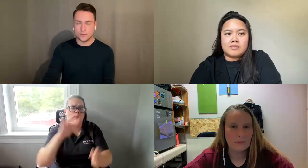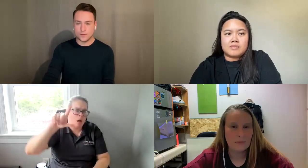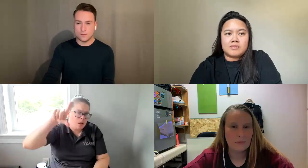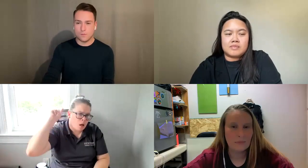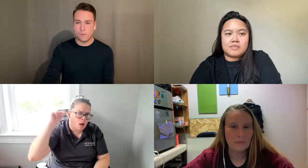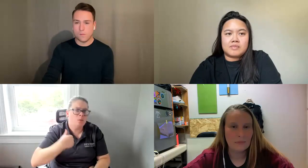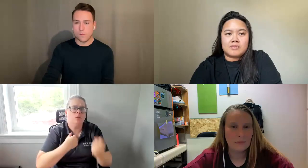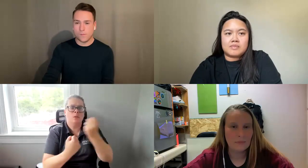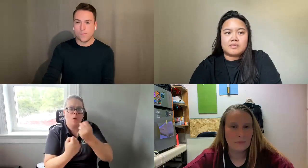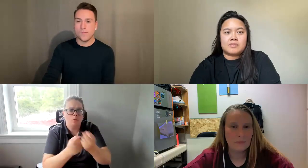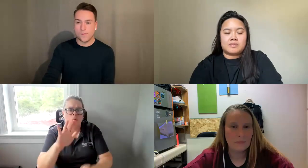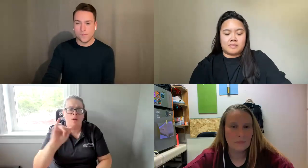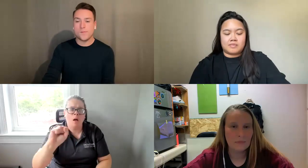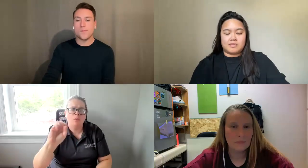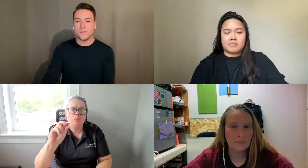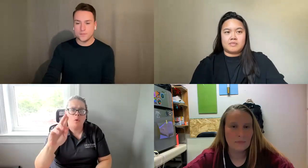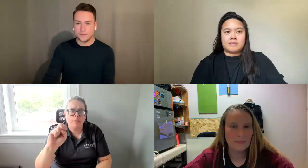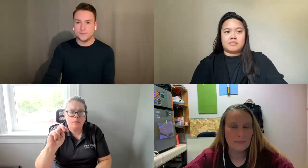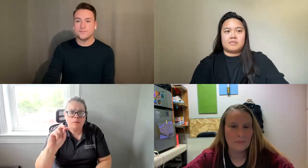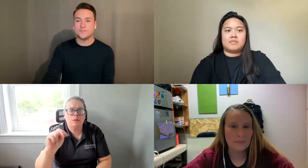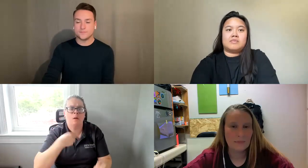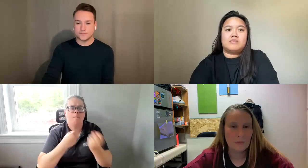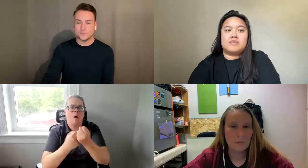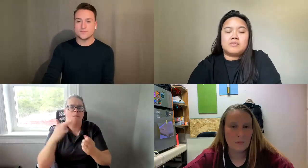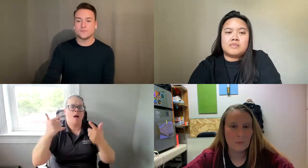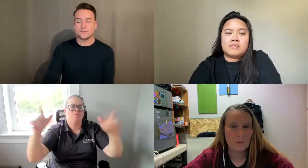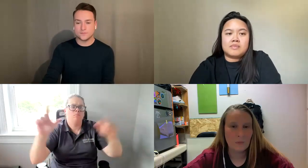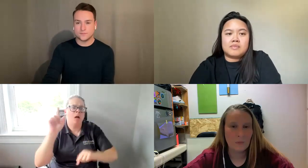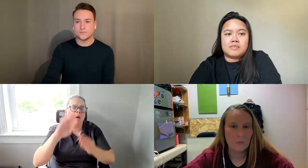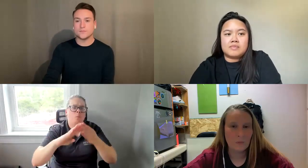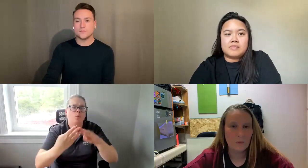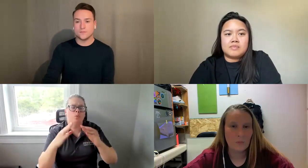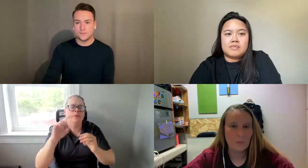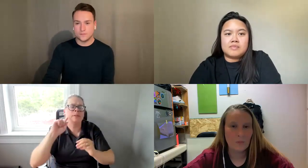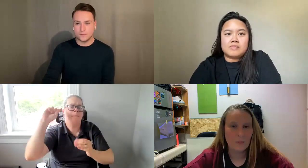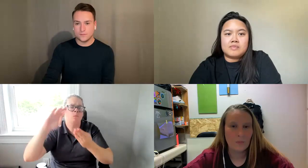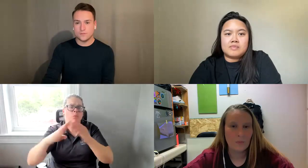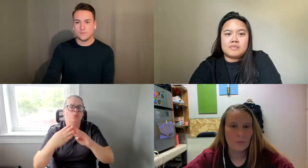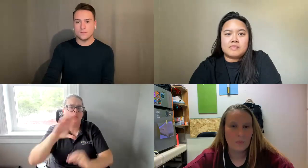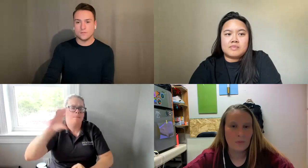Also talking about the party, Sorenson Communications sponsored us.